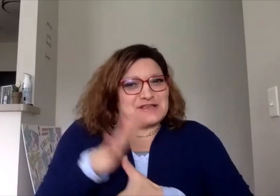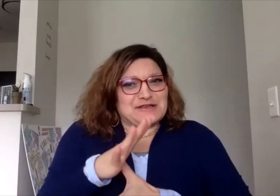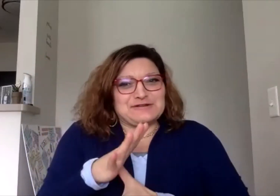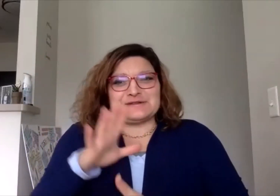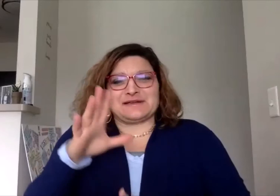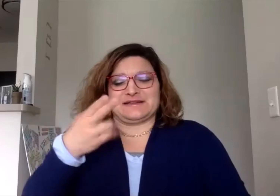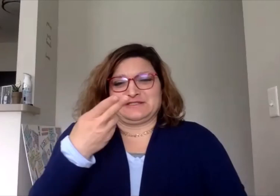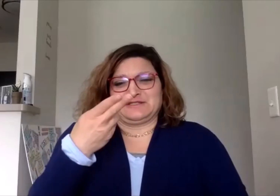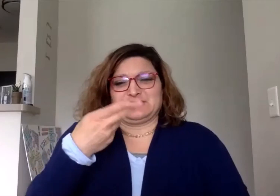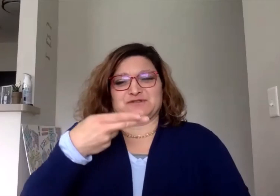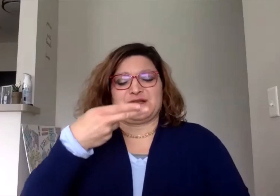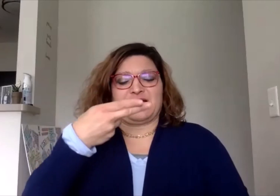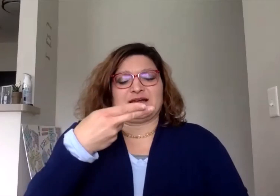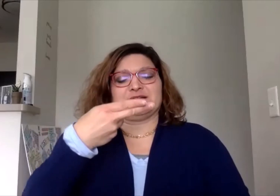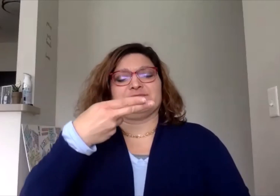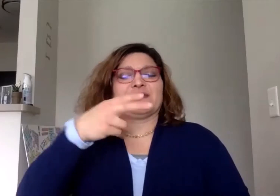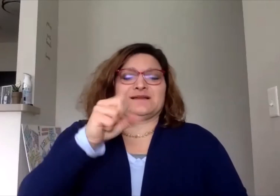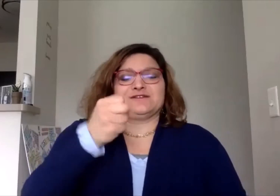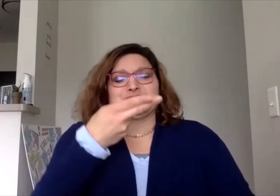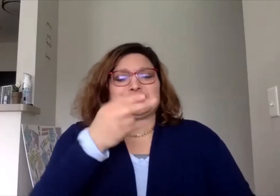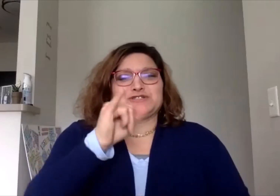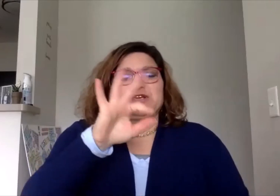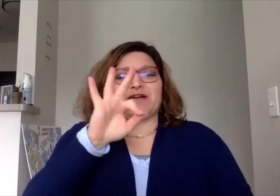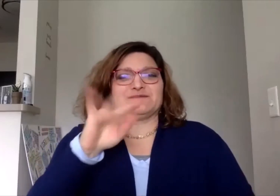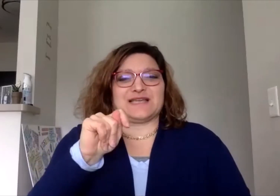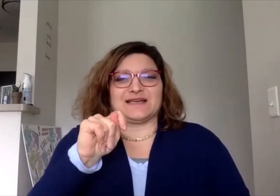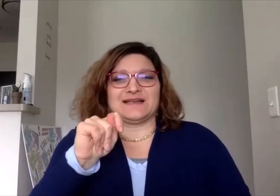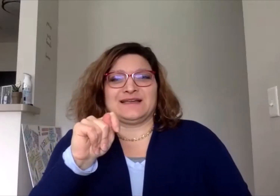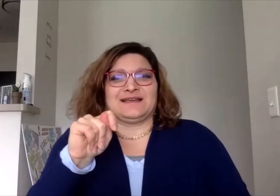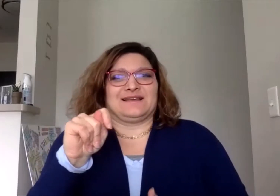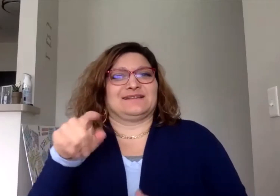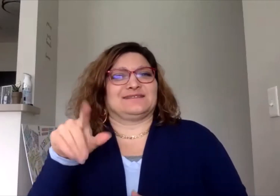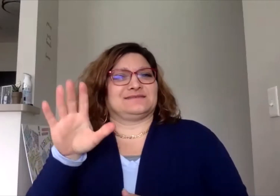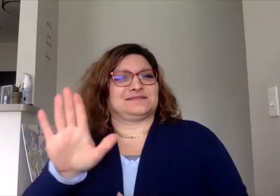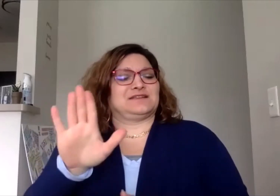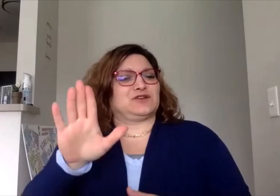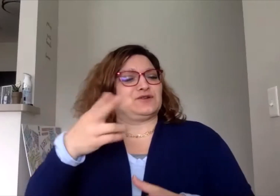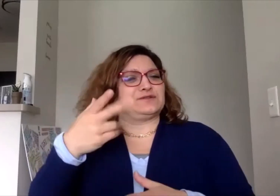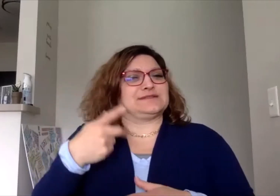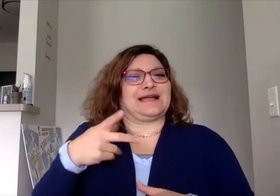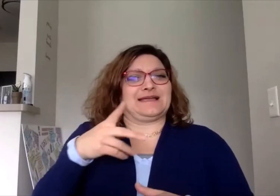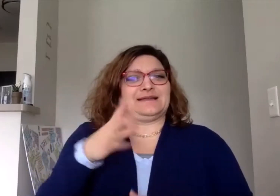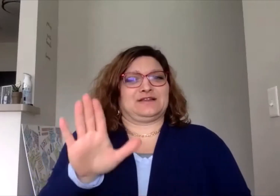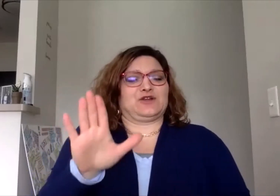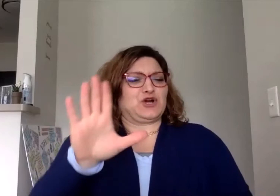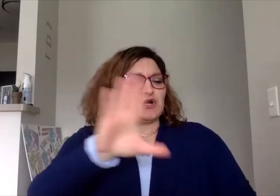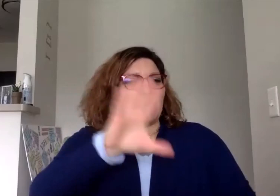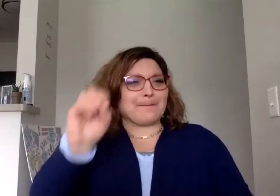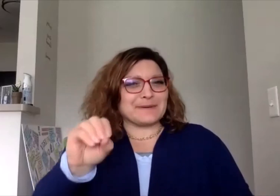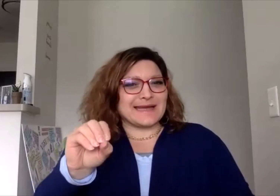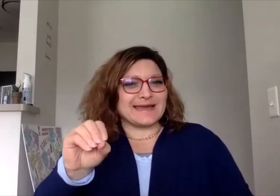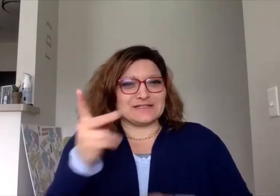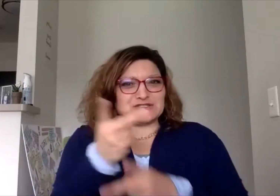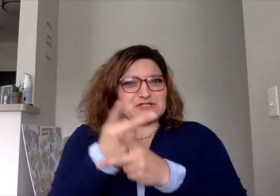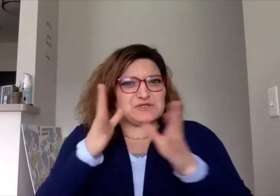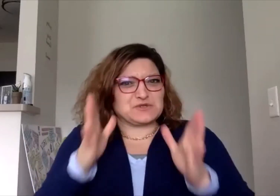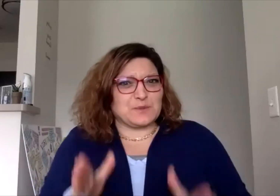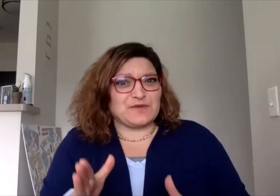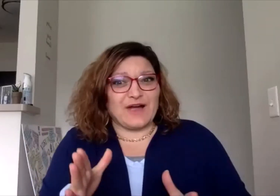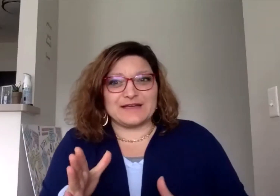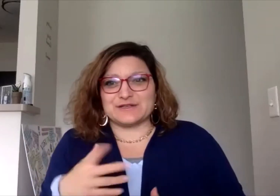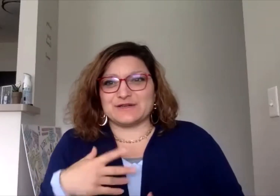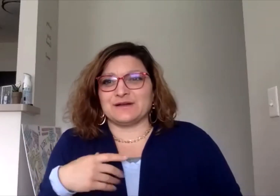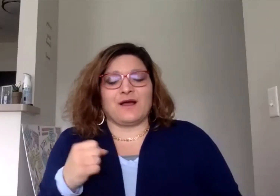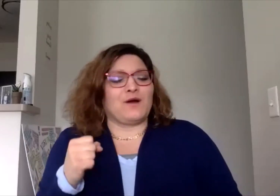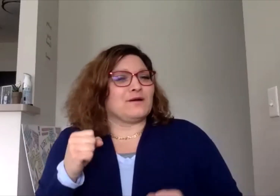of hearing is a senior shift supervisor, you know in her company and she's the supervisor